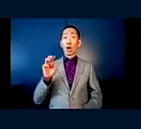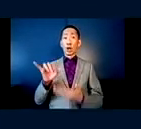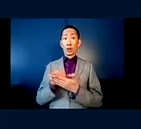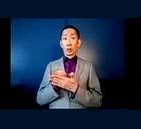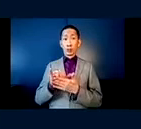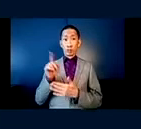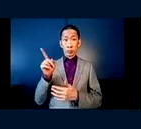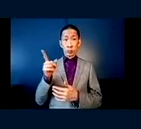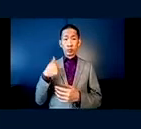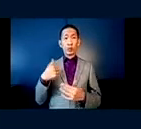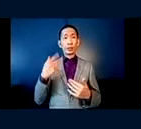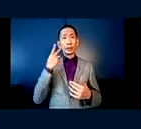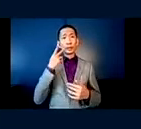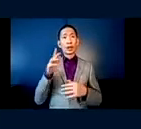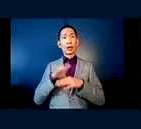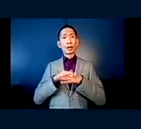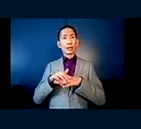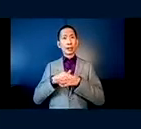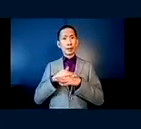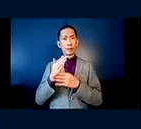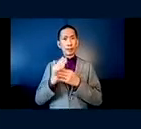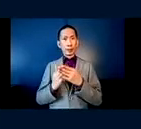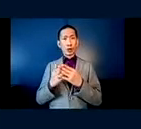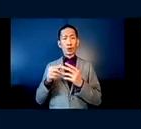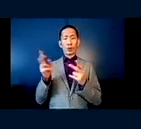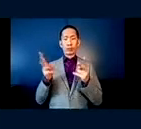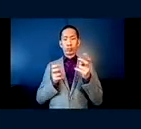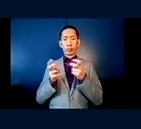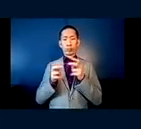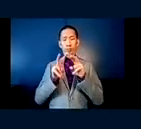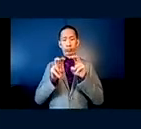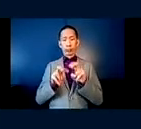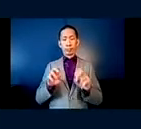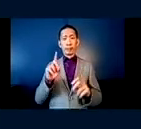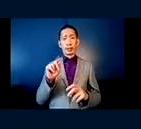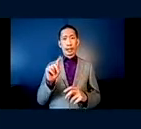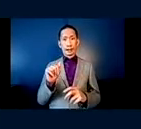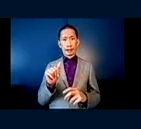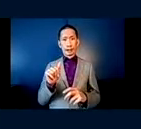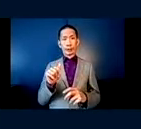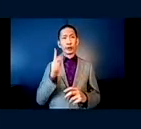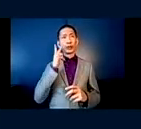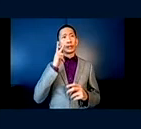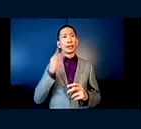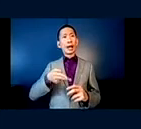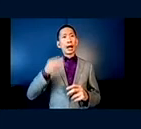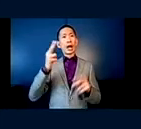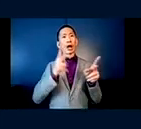IN HARLEM, WHAT WE SAW FALL OUT WAS THE NATIVE AMERICAN COMPONENT. WE PULLED DATA TOGETHER,